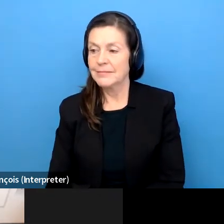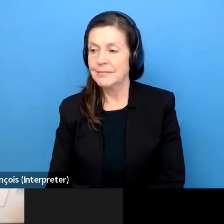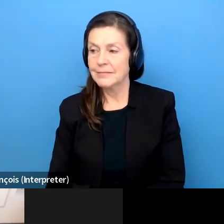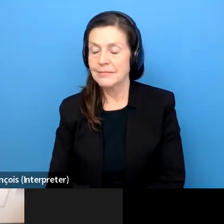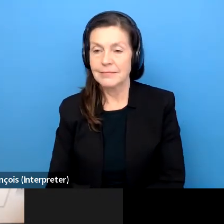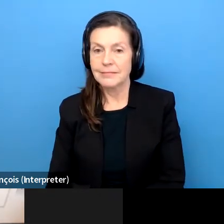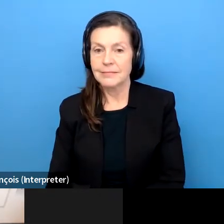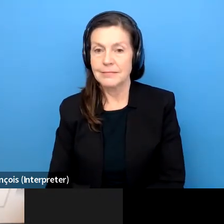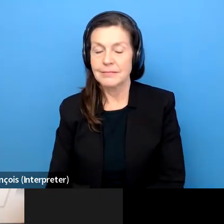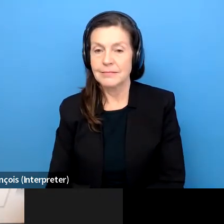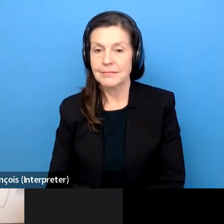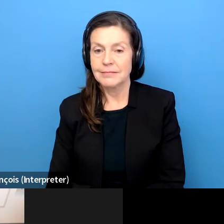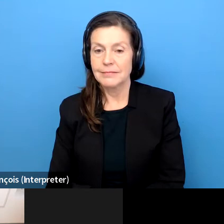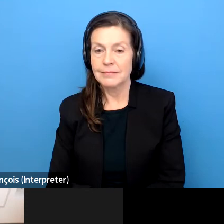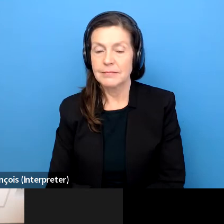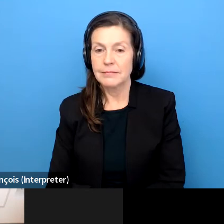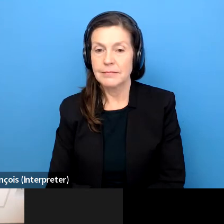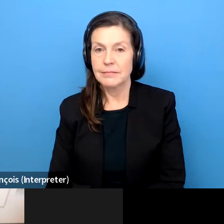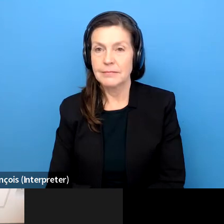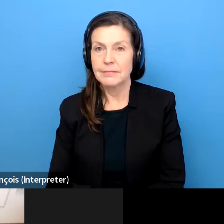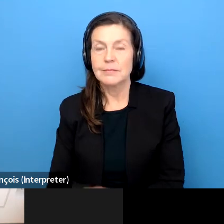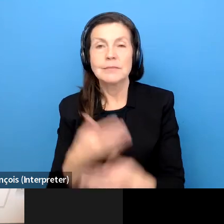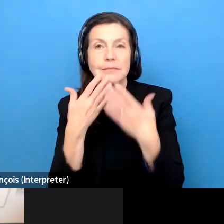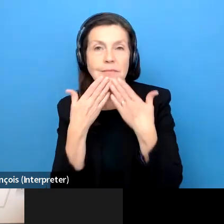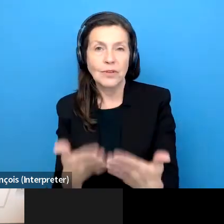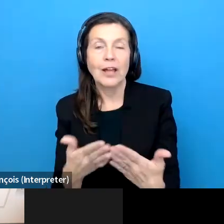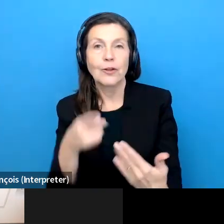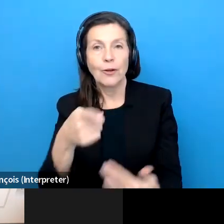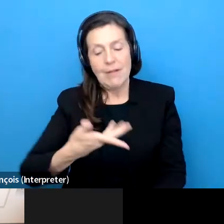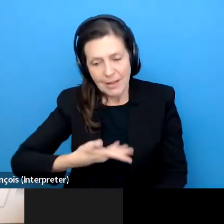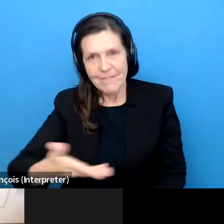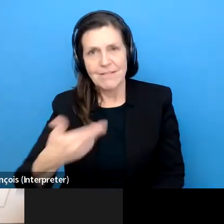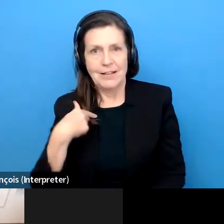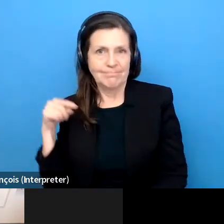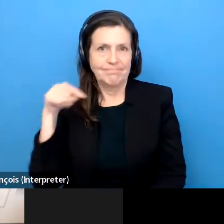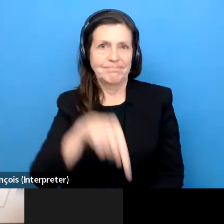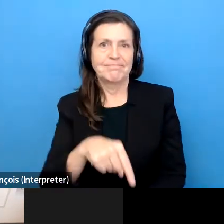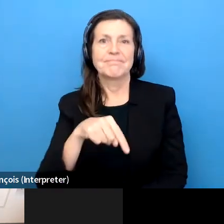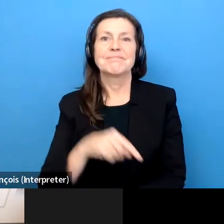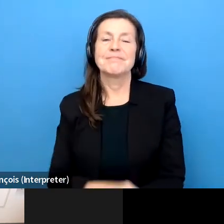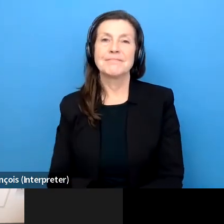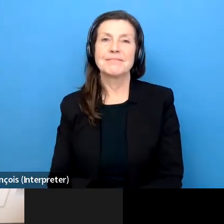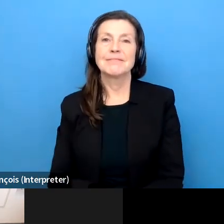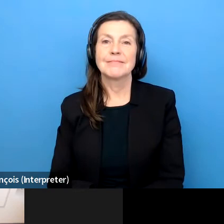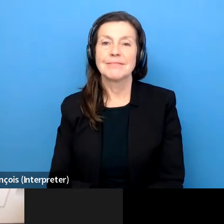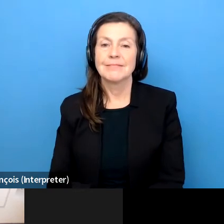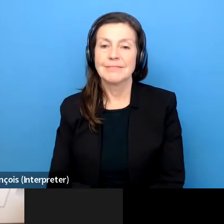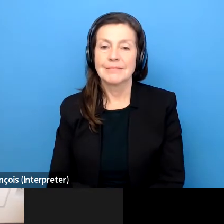It was quick and concrete. I have been working in this topic for some time.